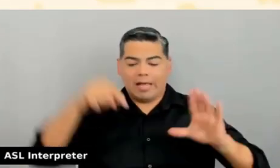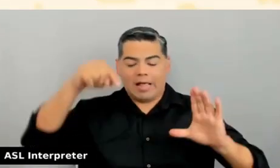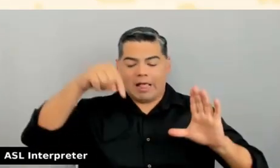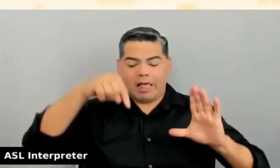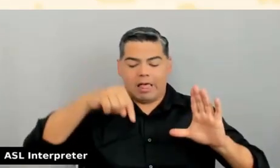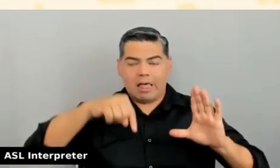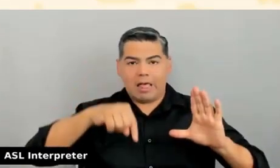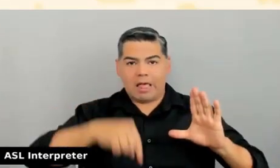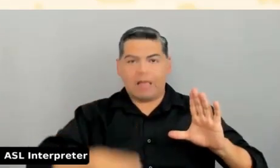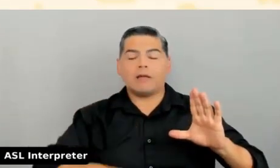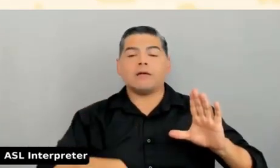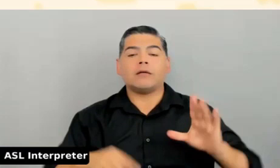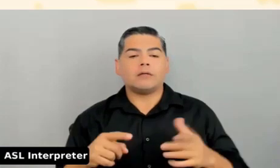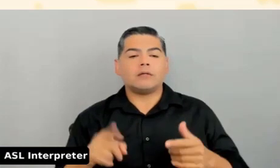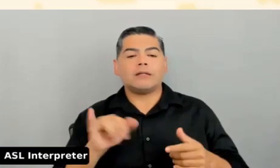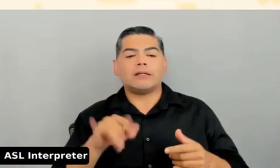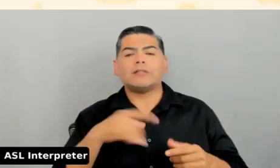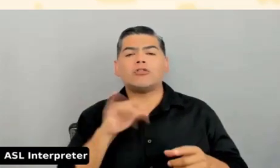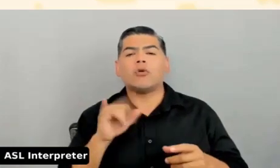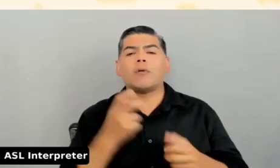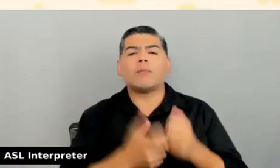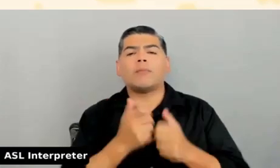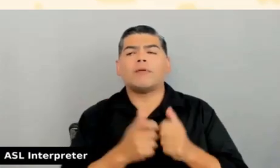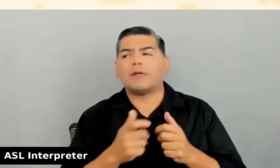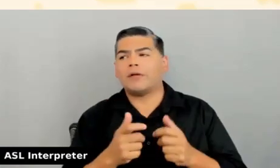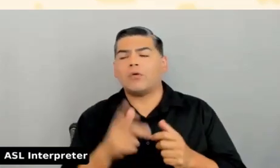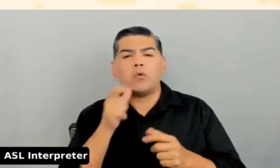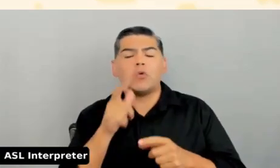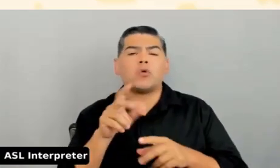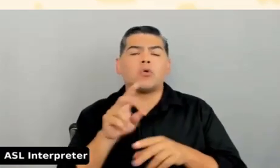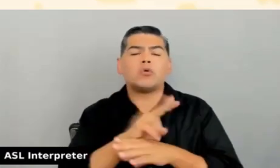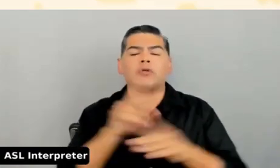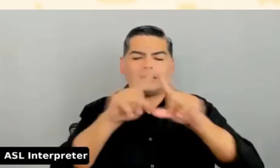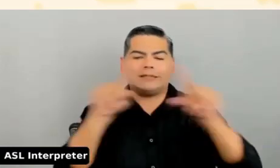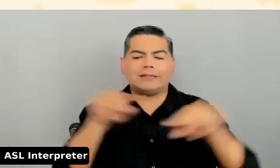Infinite scroll can also be a problem for a lot of people trying to use screen readers and keyboard navigation.